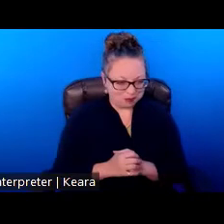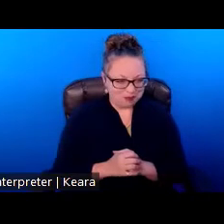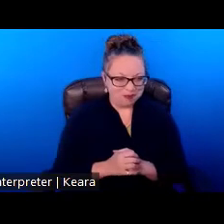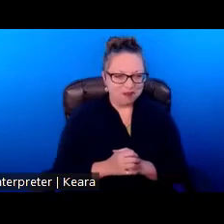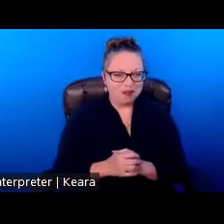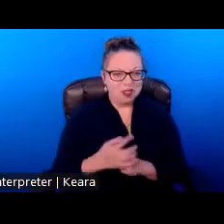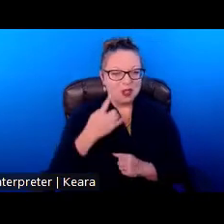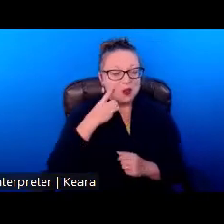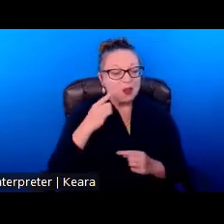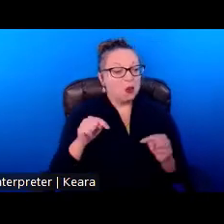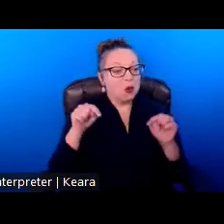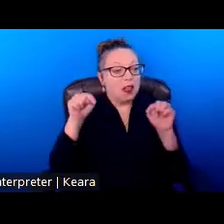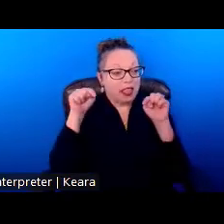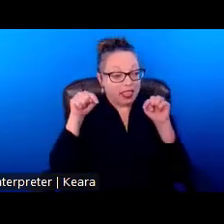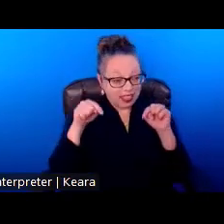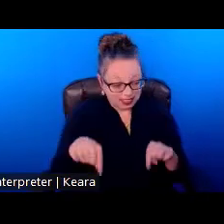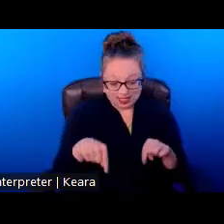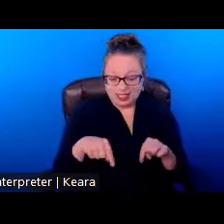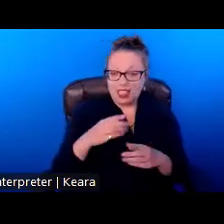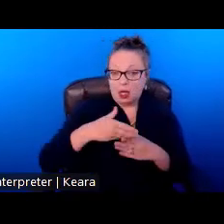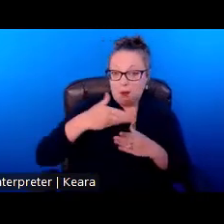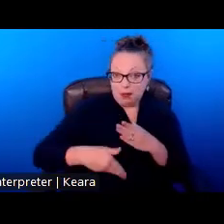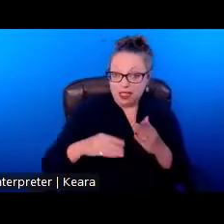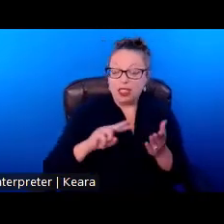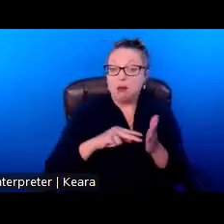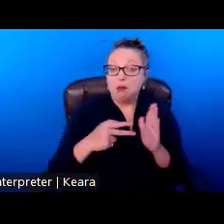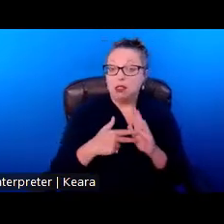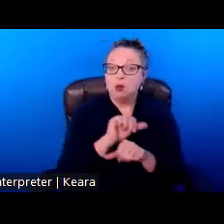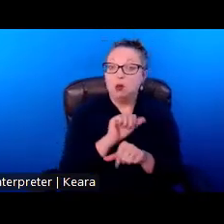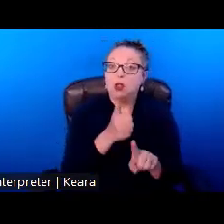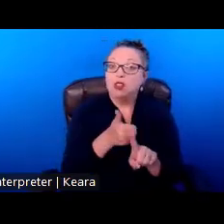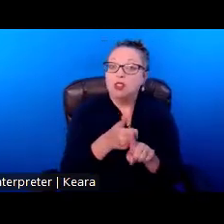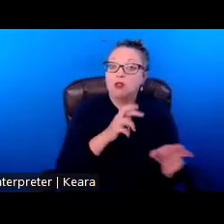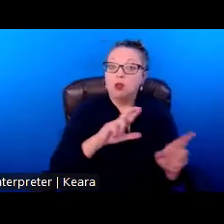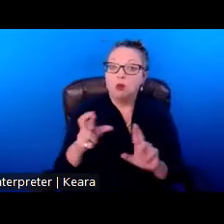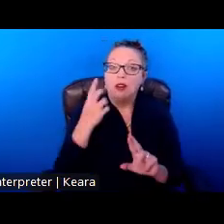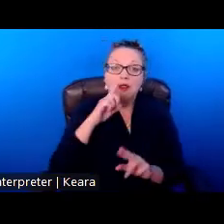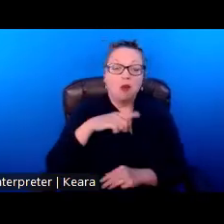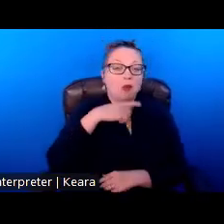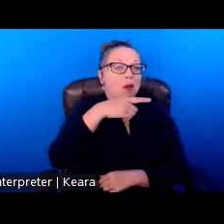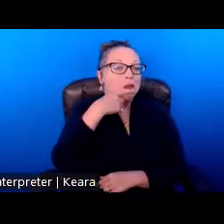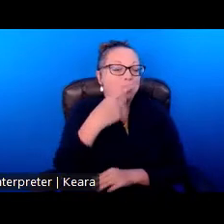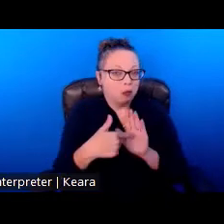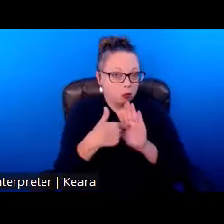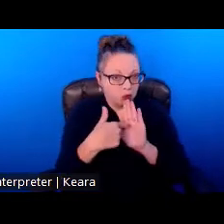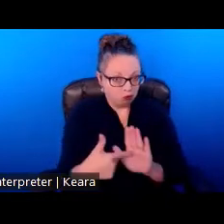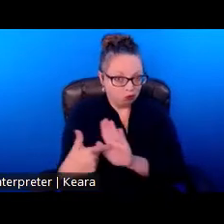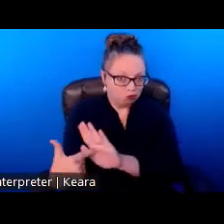work is ready for public presentation, unless otherwise noted in the Program Guidelines.